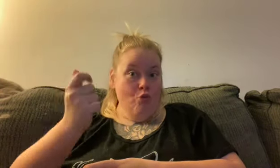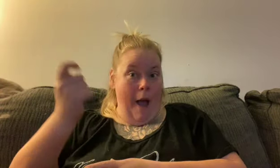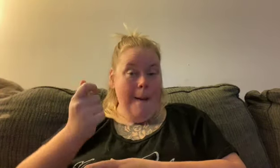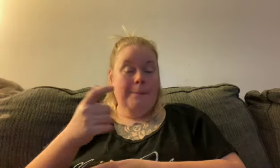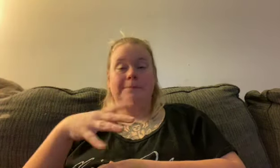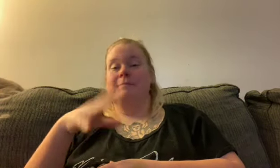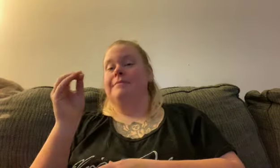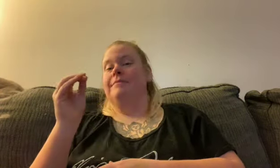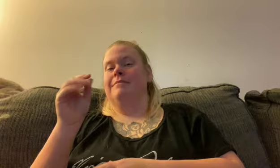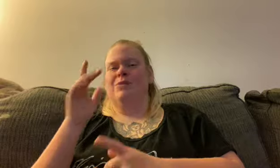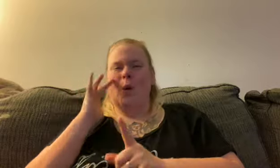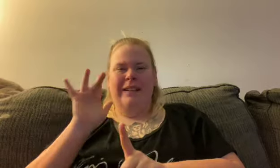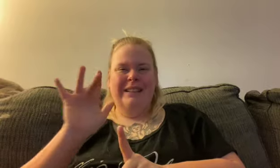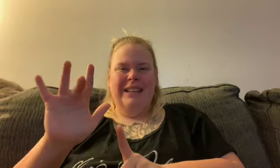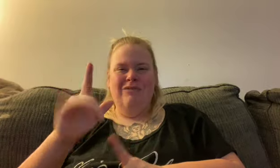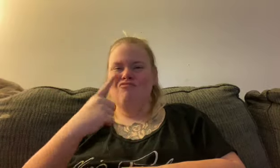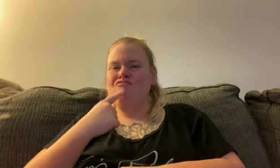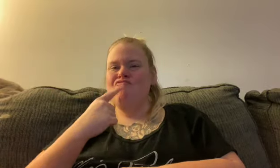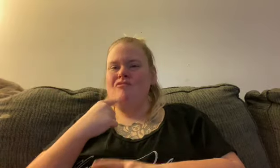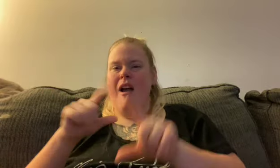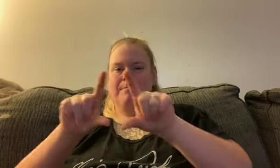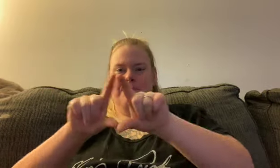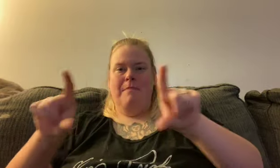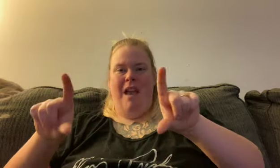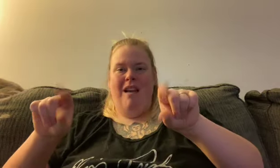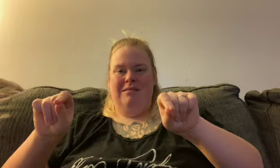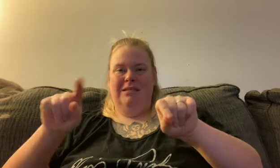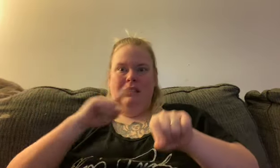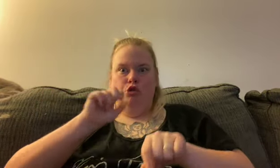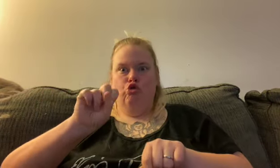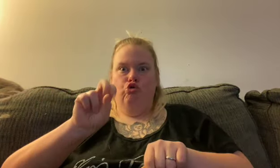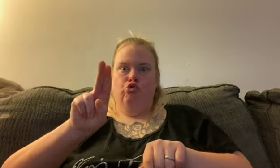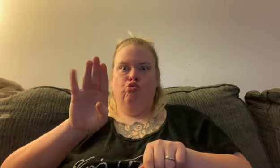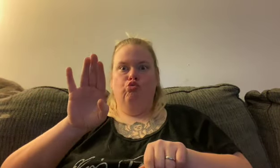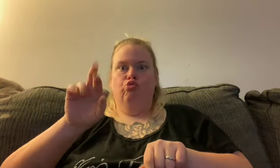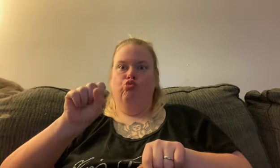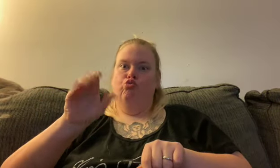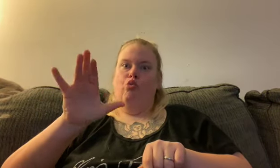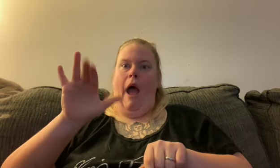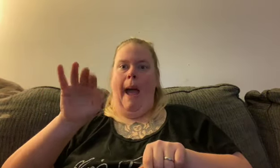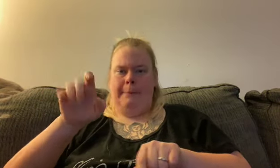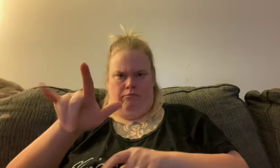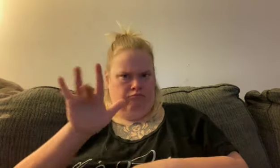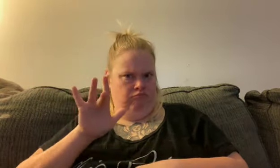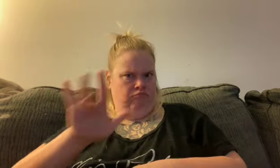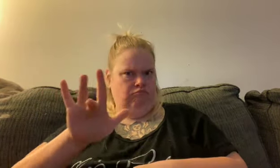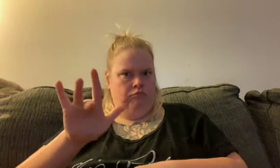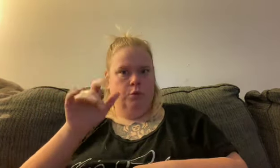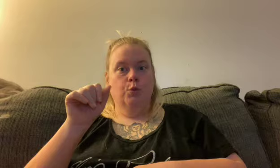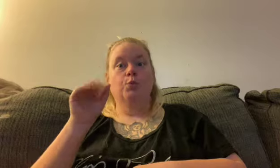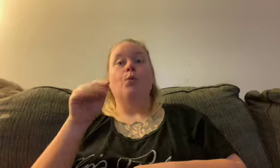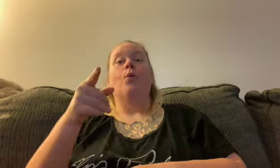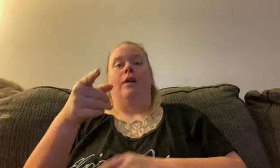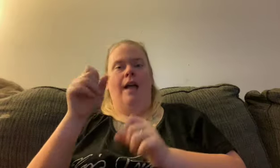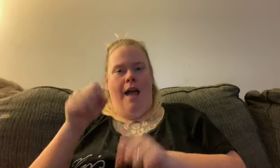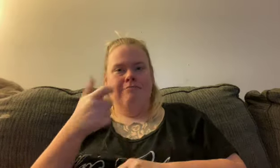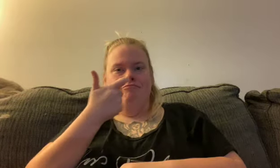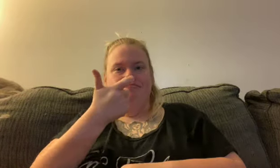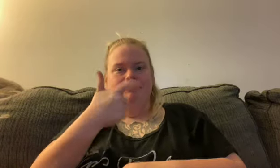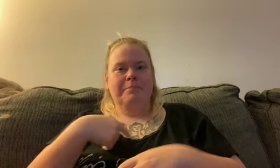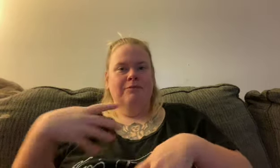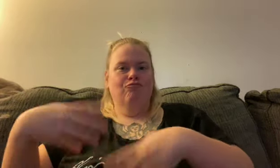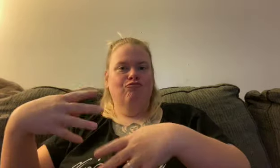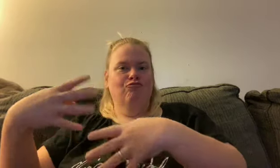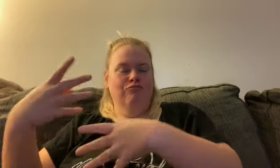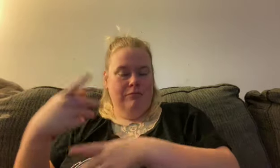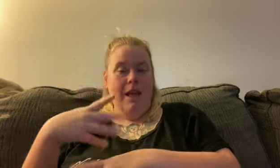Please don't forget to click the red box with "SUBSCRIBE" to subscribe to my channel so you can watch my videos.